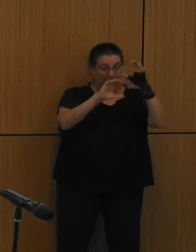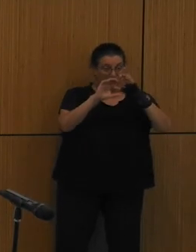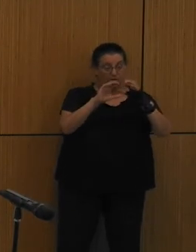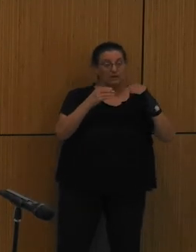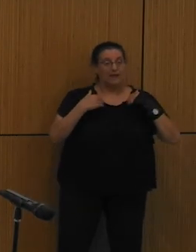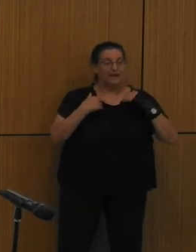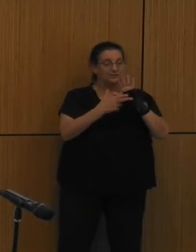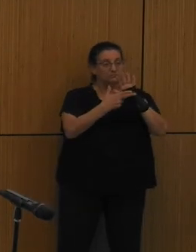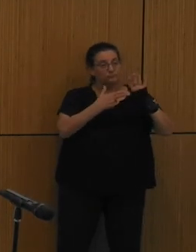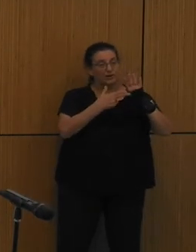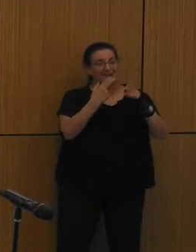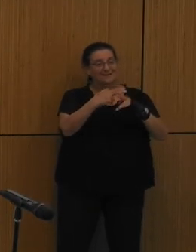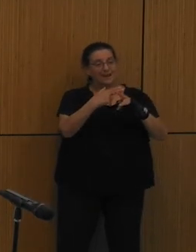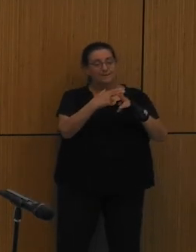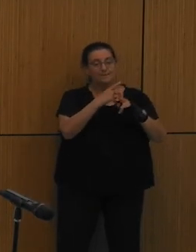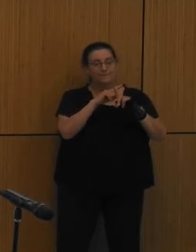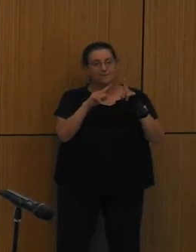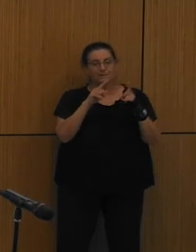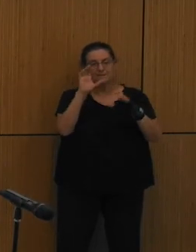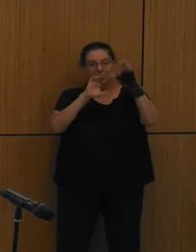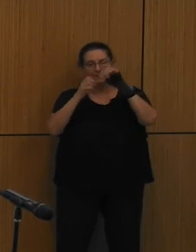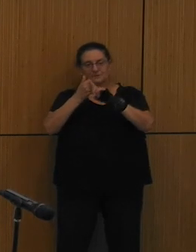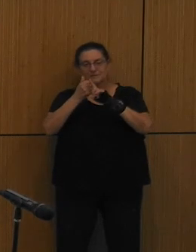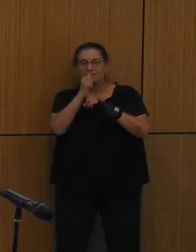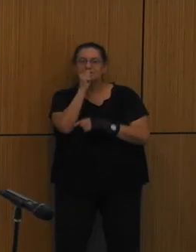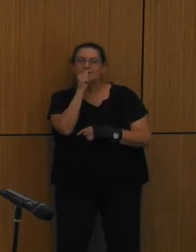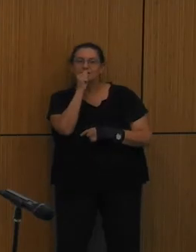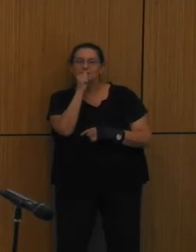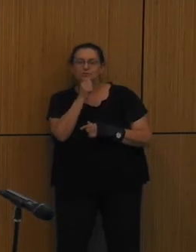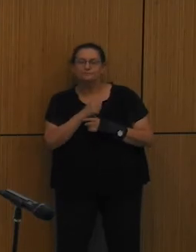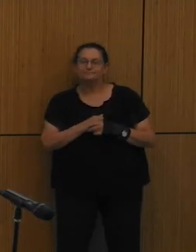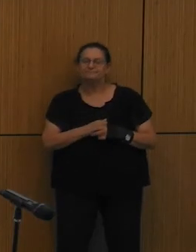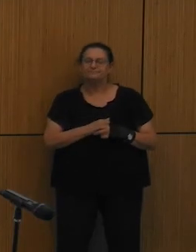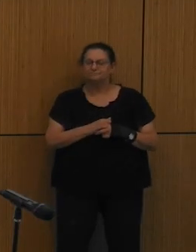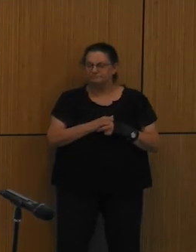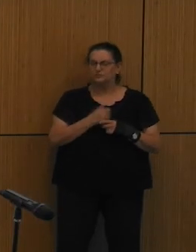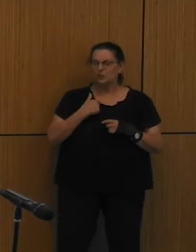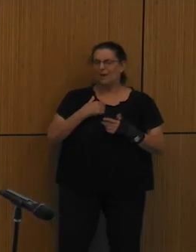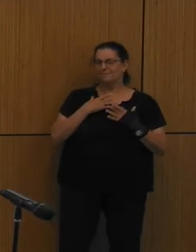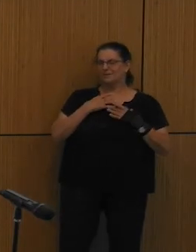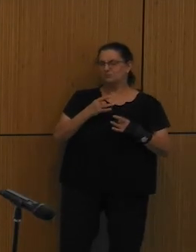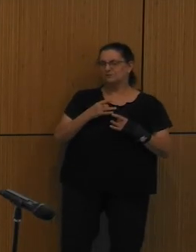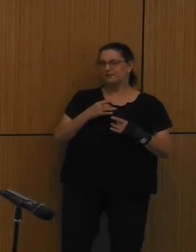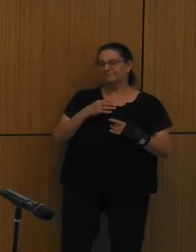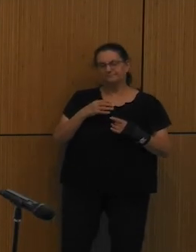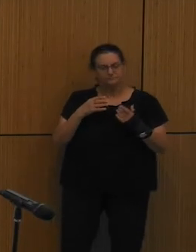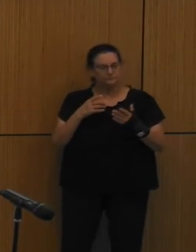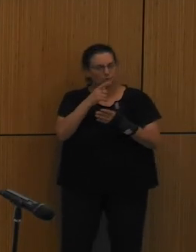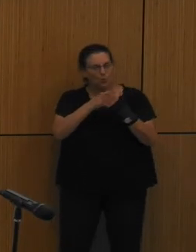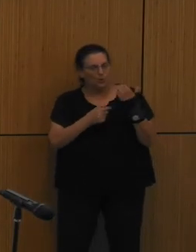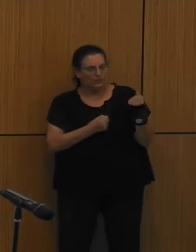The chemical itself is confidential. And so as I said, I'm interested in questions about whether these are causes for concern.